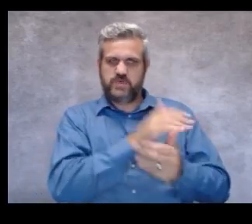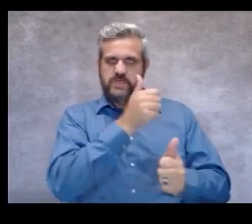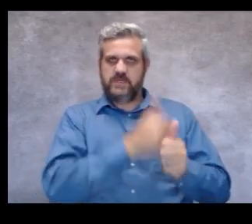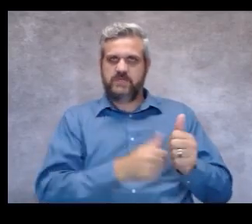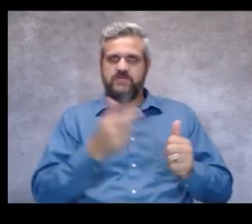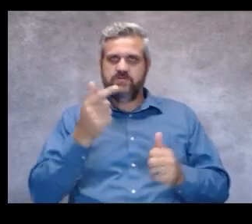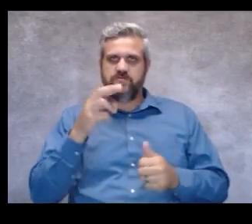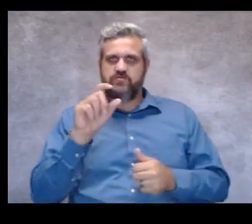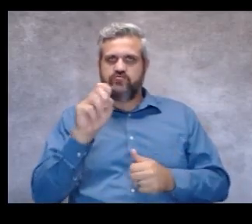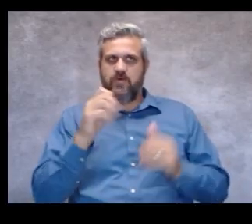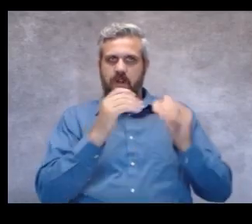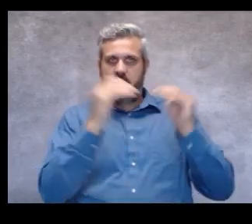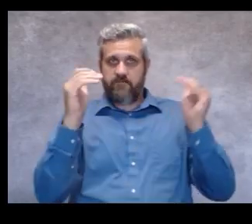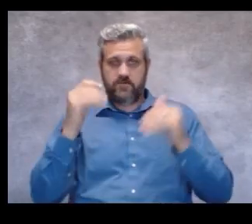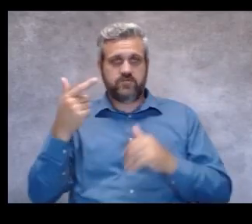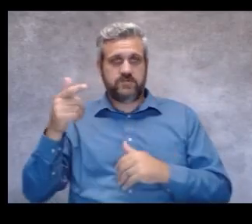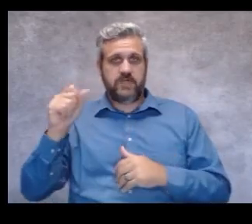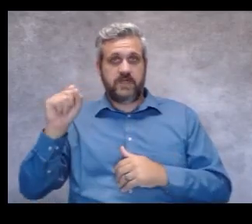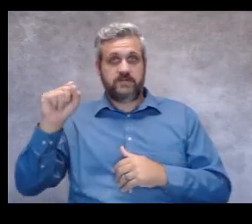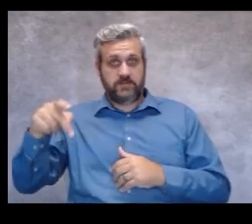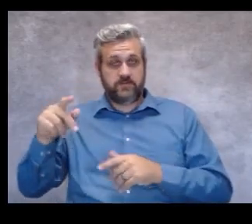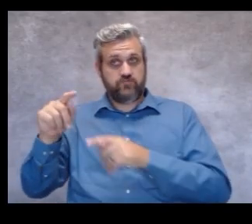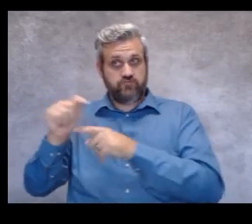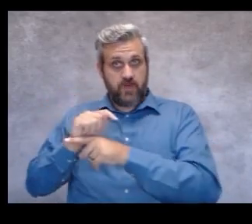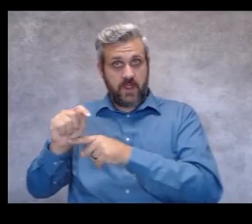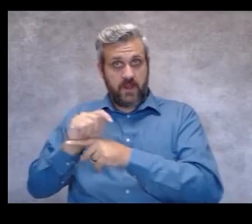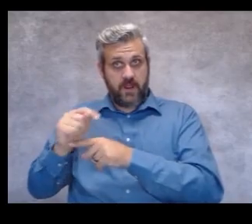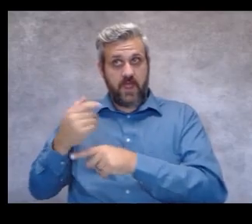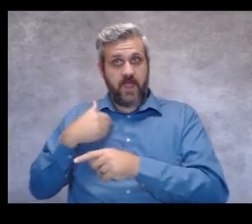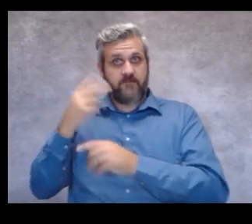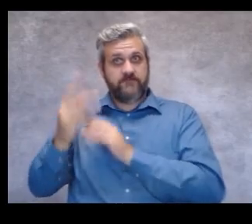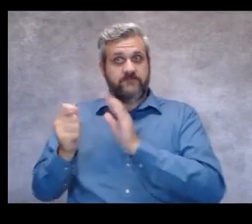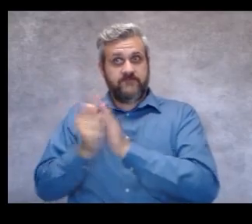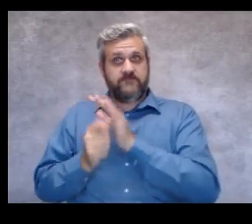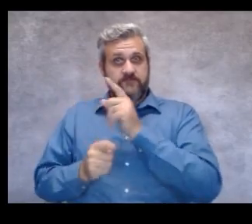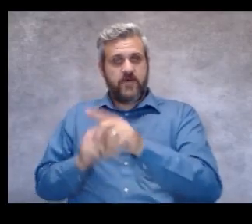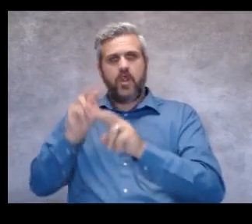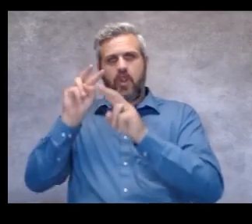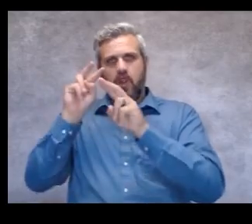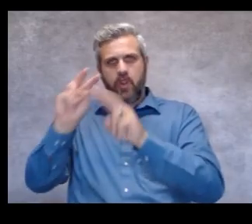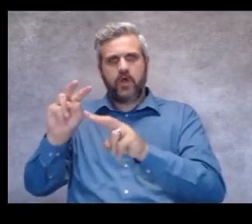Please see the GSSP training and recording on the GT coordinator onetop